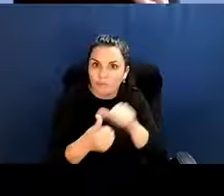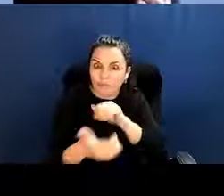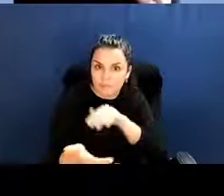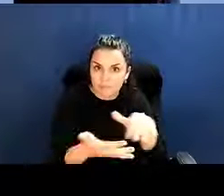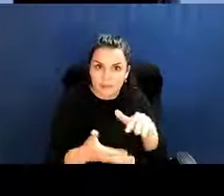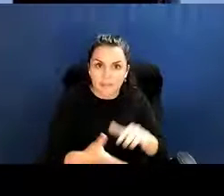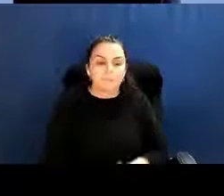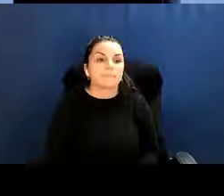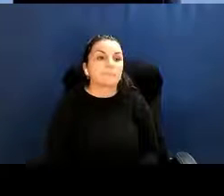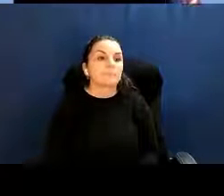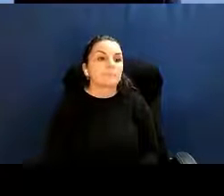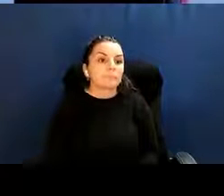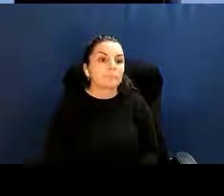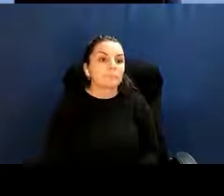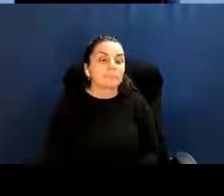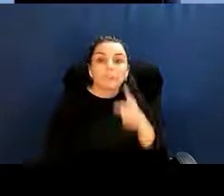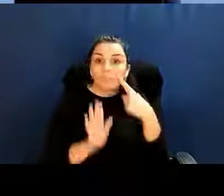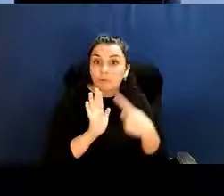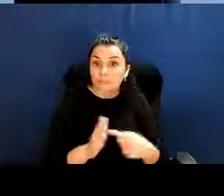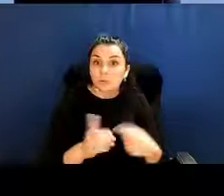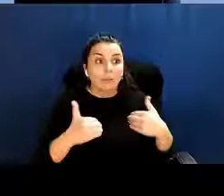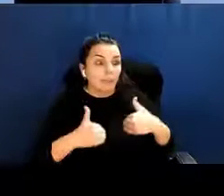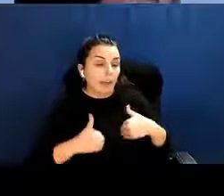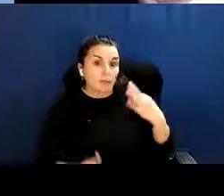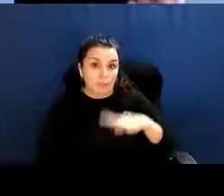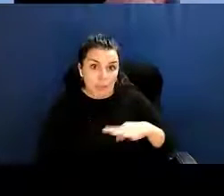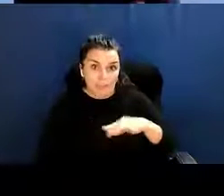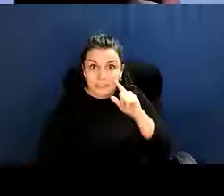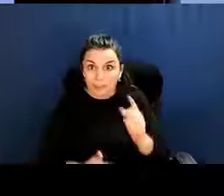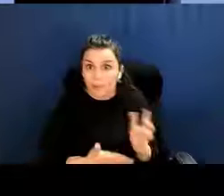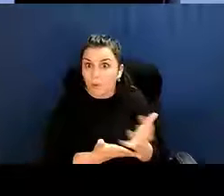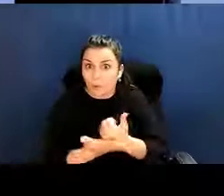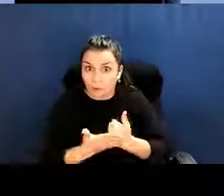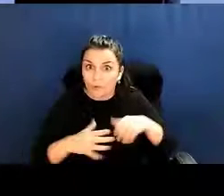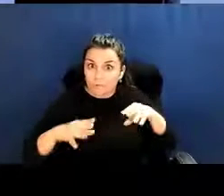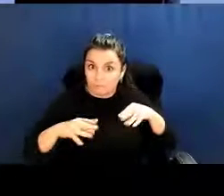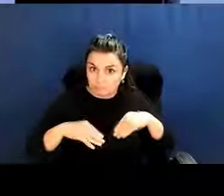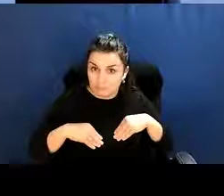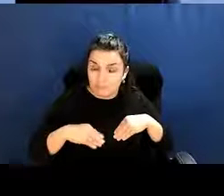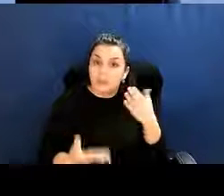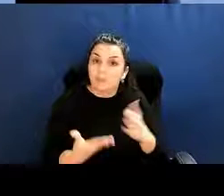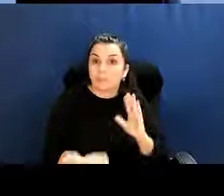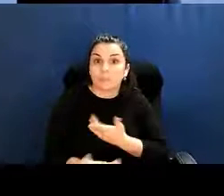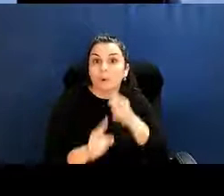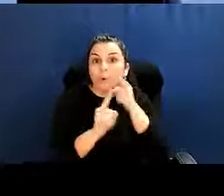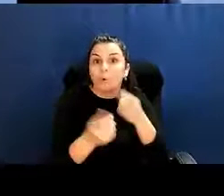if there are benefits to be gained from the research, perhaps our aim should be to maximize these benefits